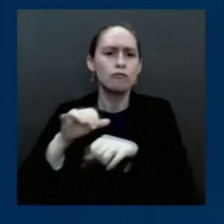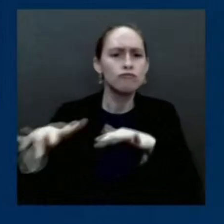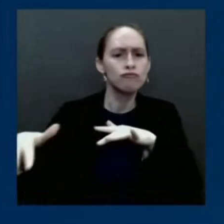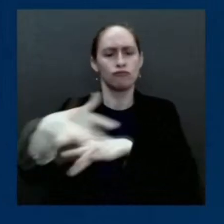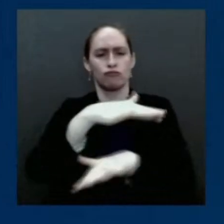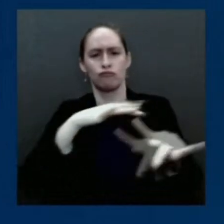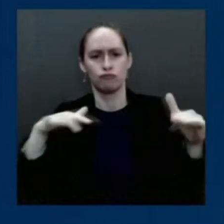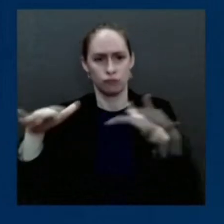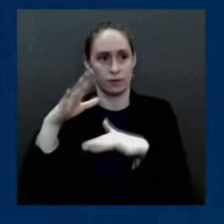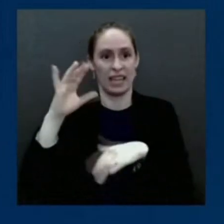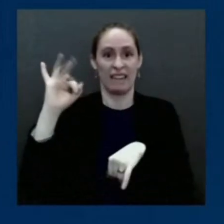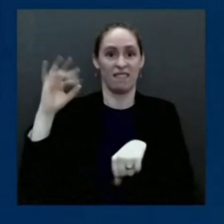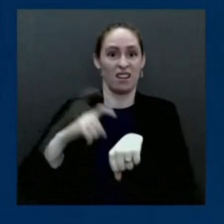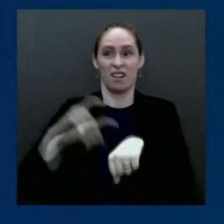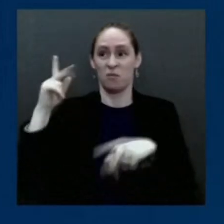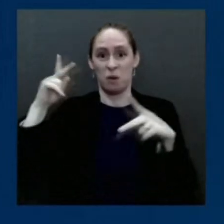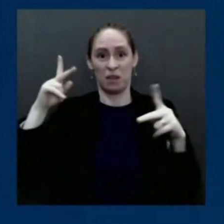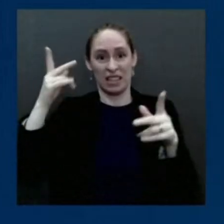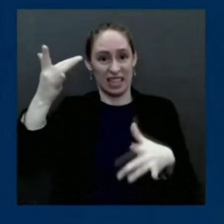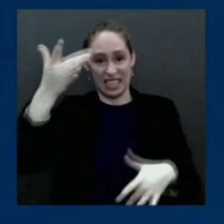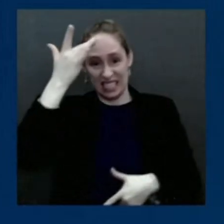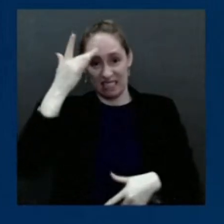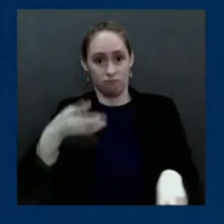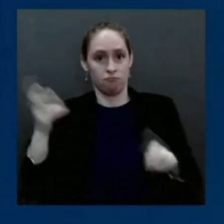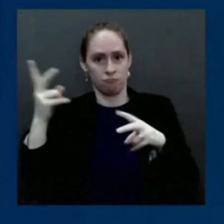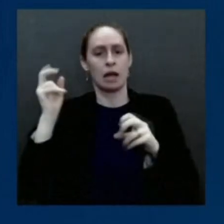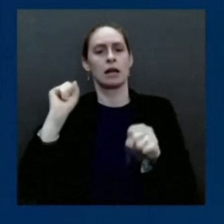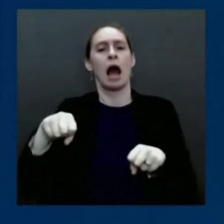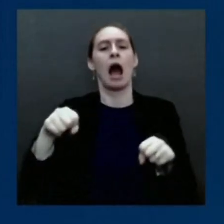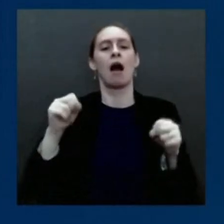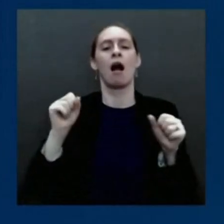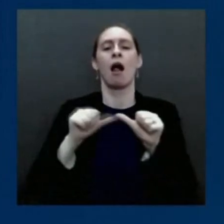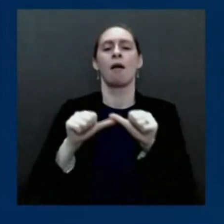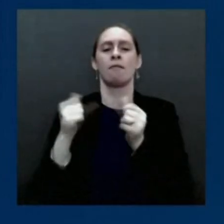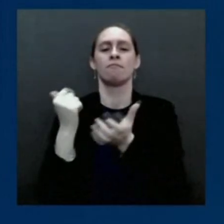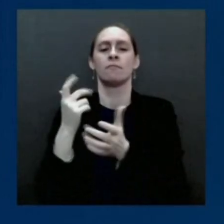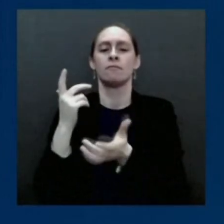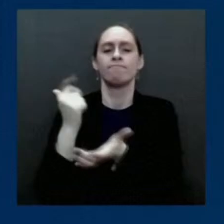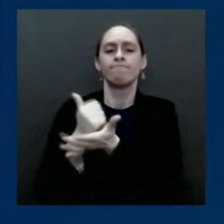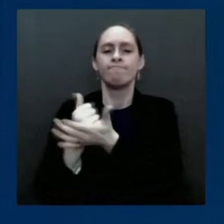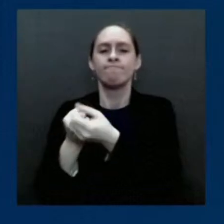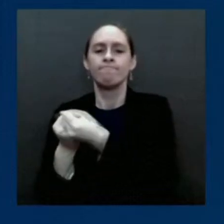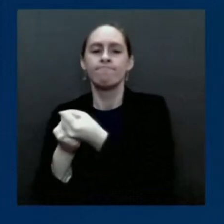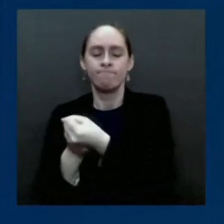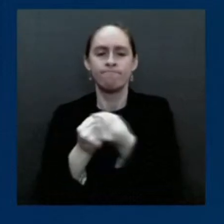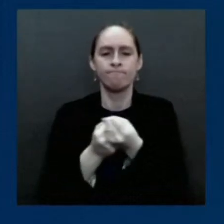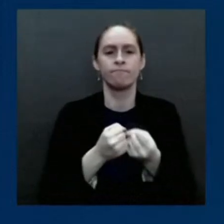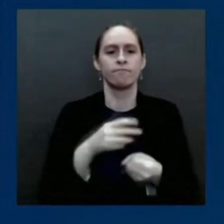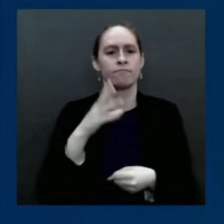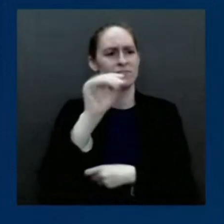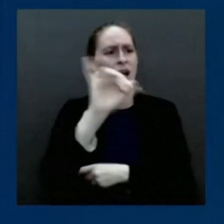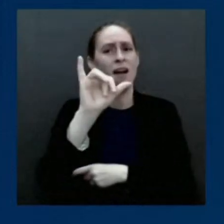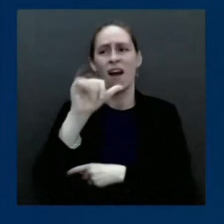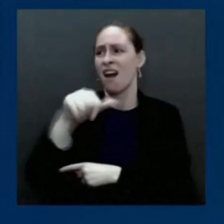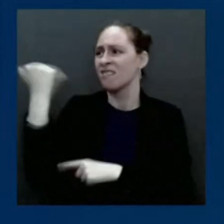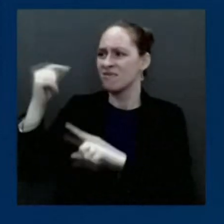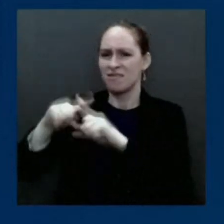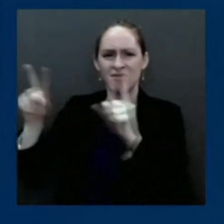APPROPRIATELY STAFFED TO HANDLE HOSPITALIZATIONS FROM COVID-19 AND TO MAKE SURE WE CONTINUE TO